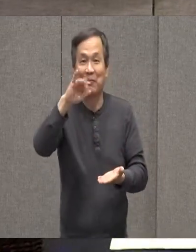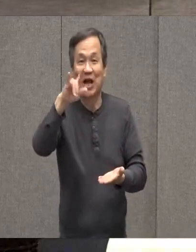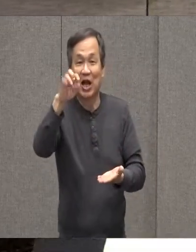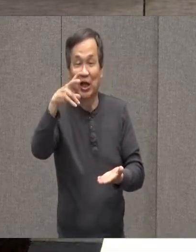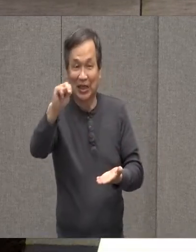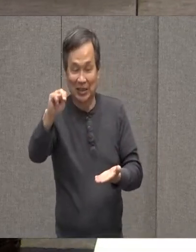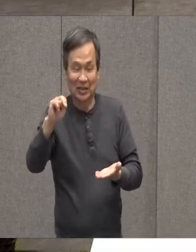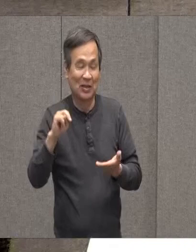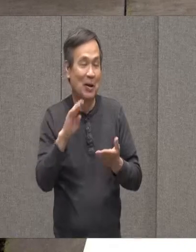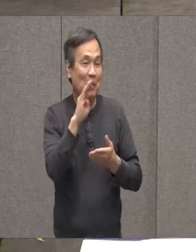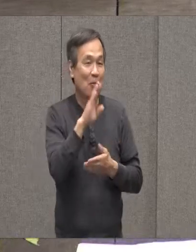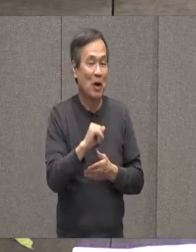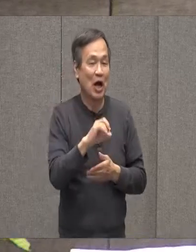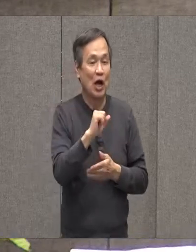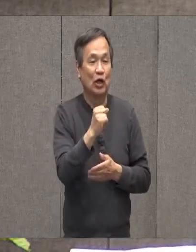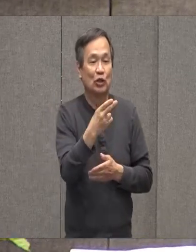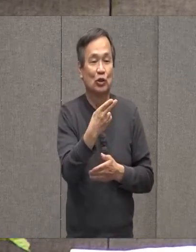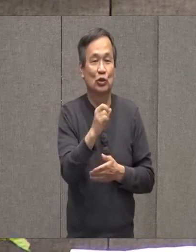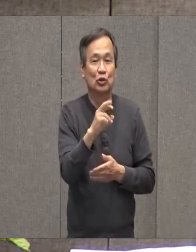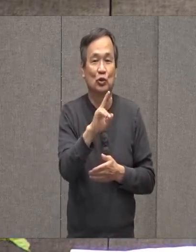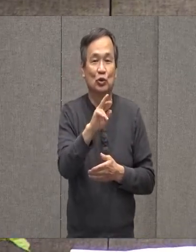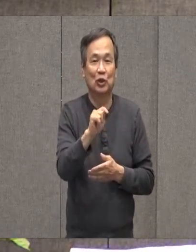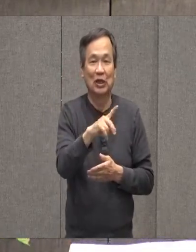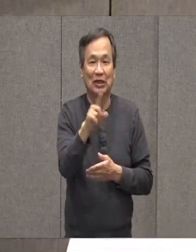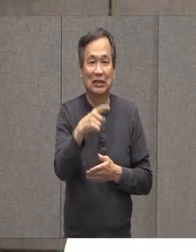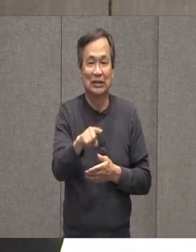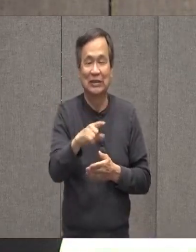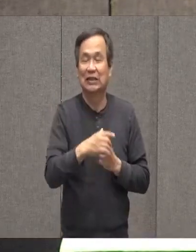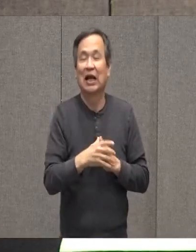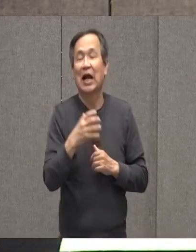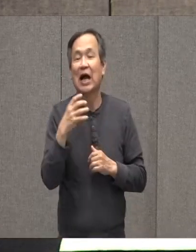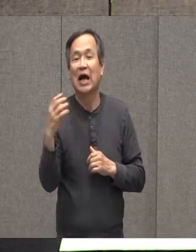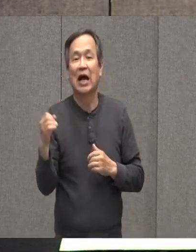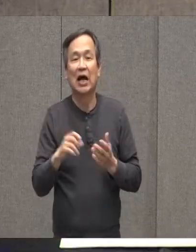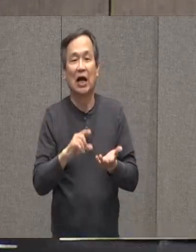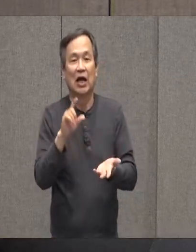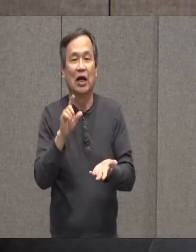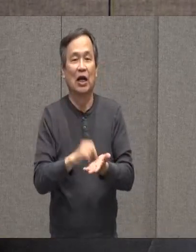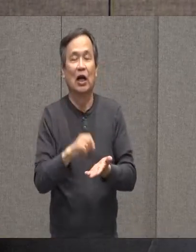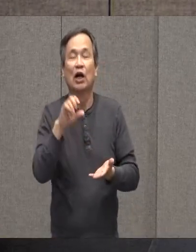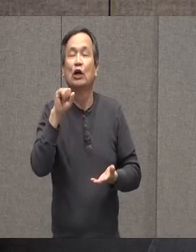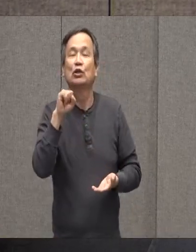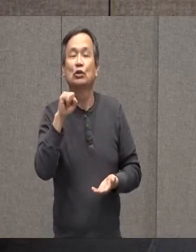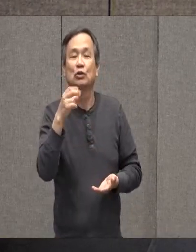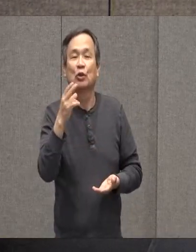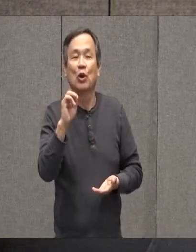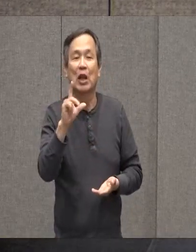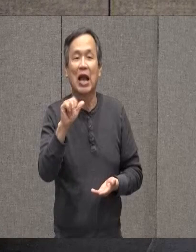with pictures by Steven Kellogg, such a good illustrator and this is a Scholastic book.